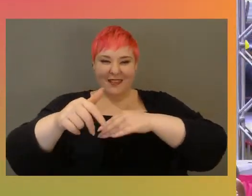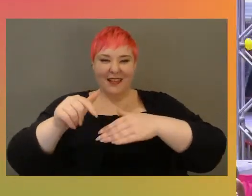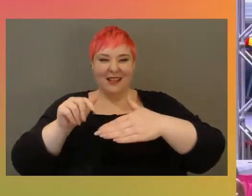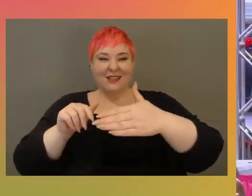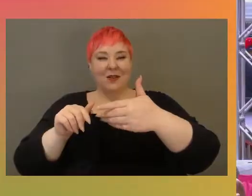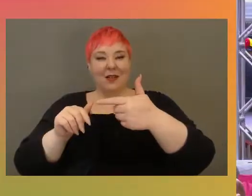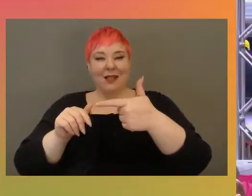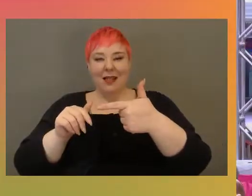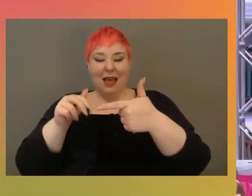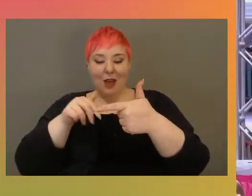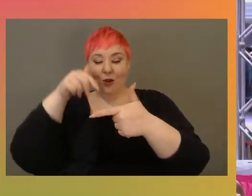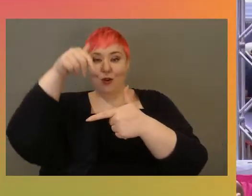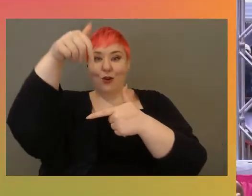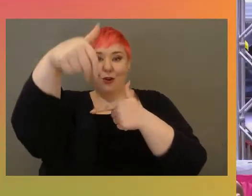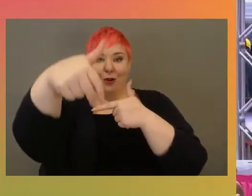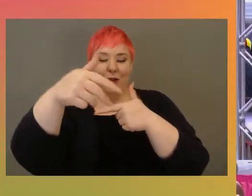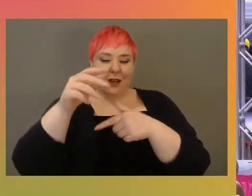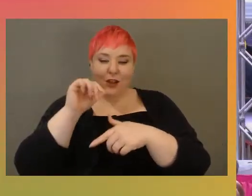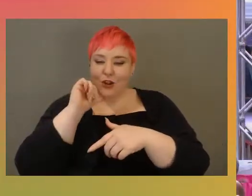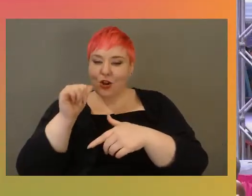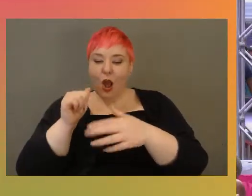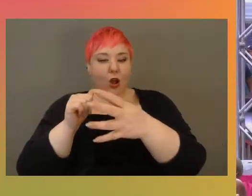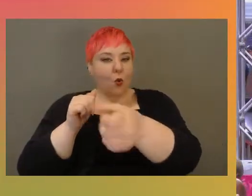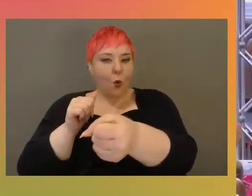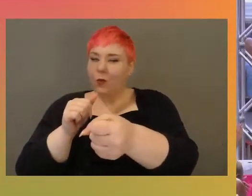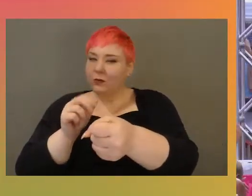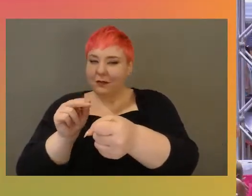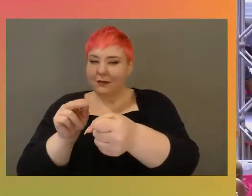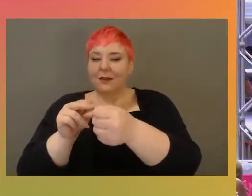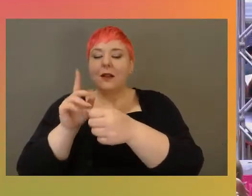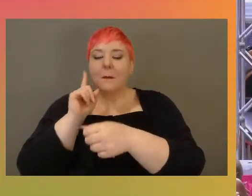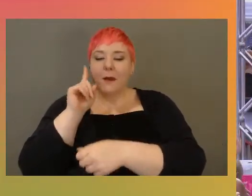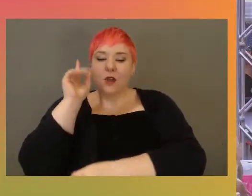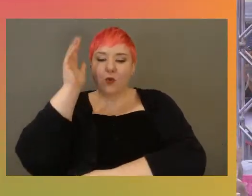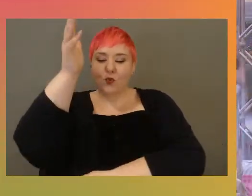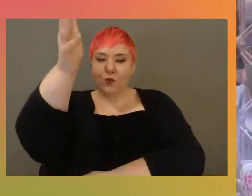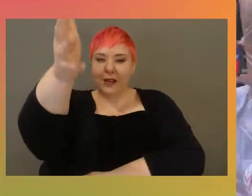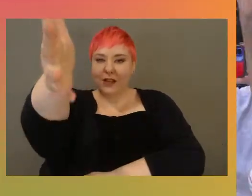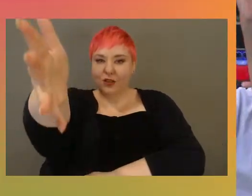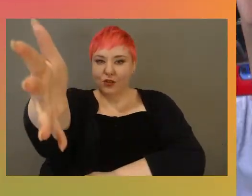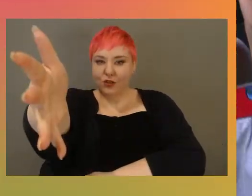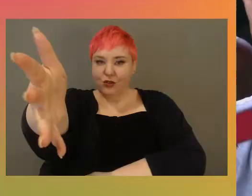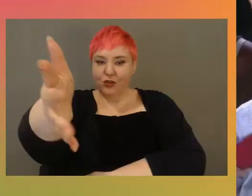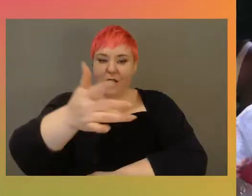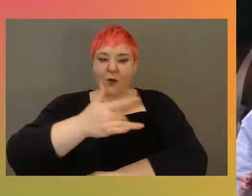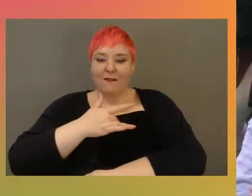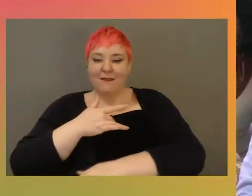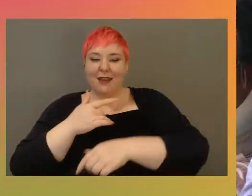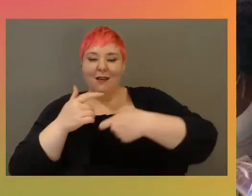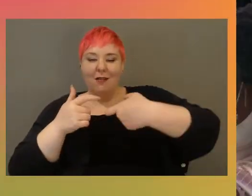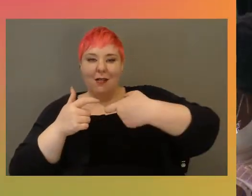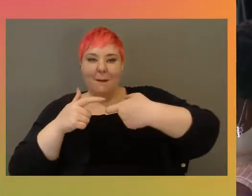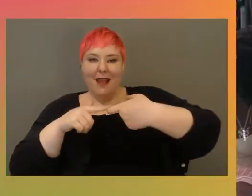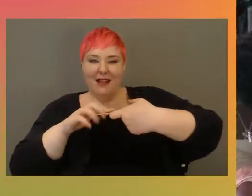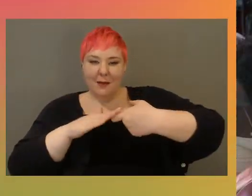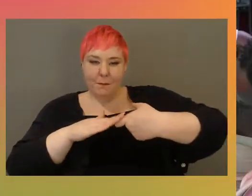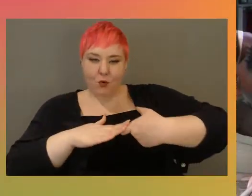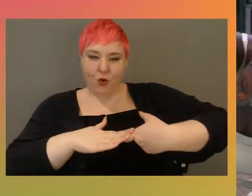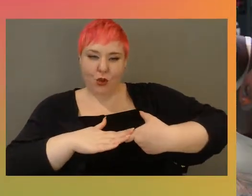NOW, FEEL LIKE YOU WILL JUMP